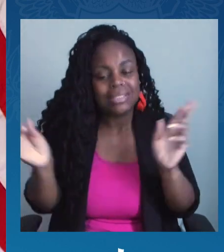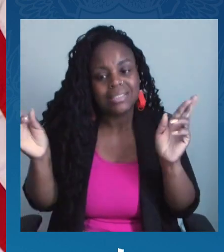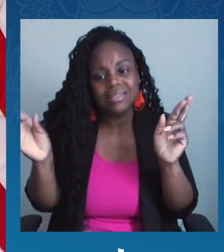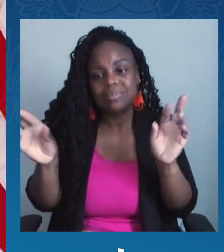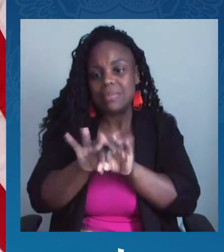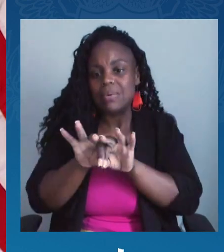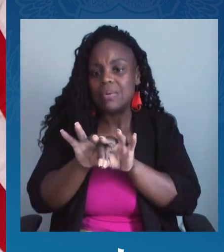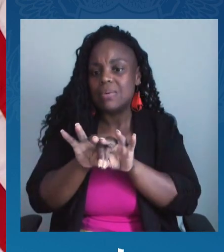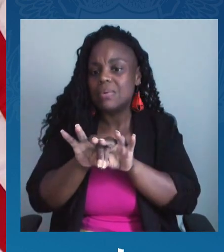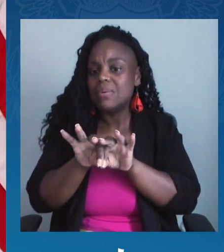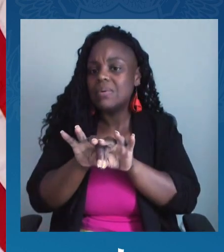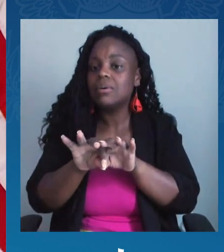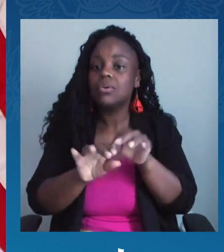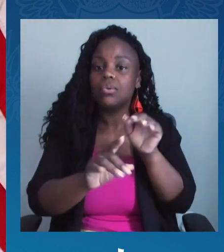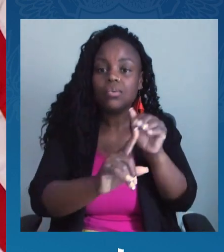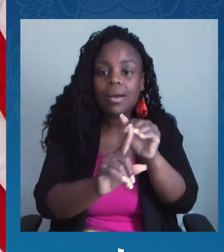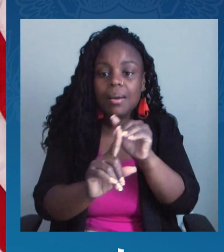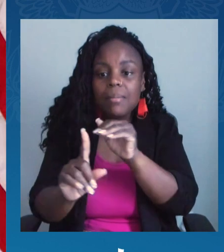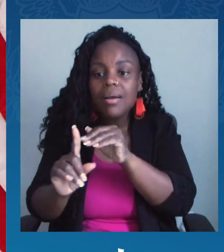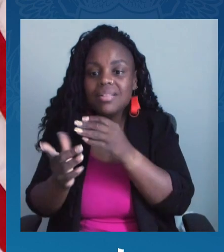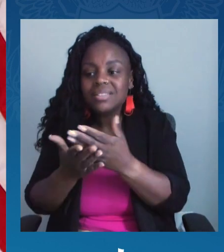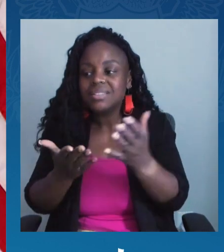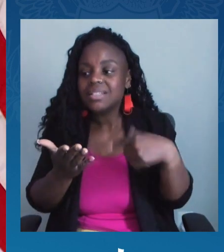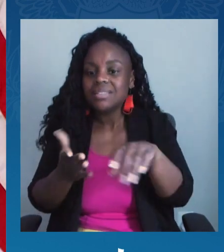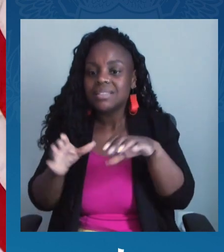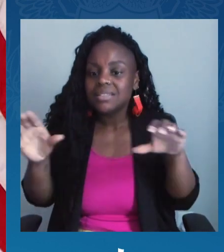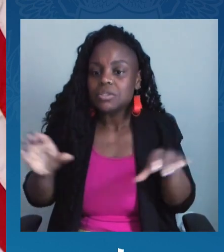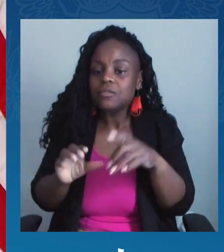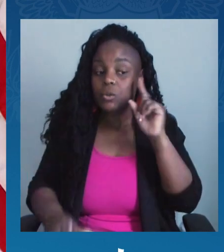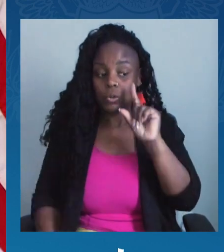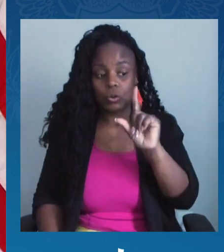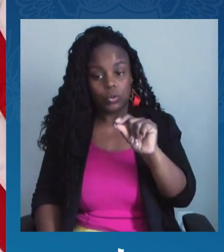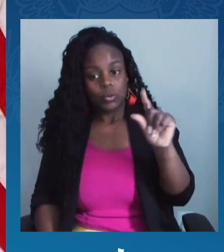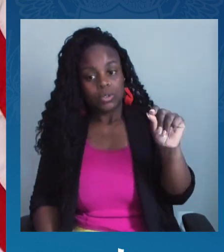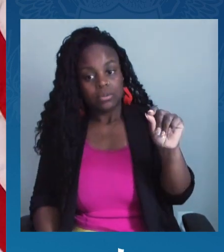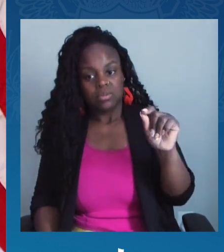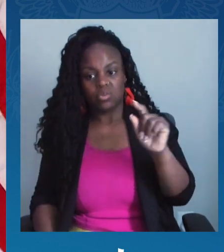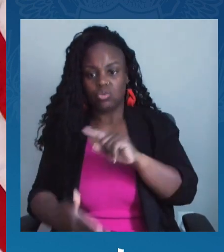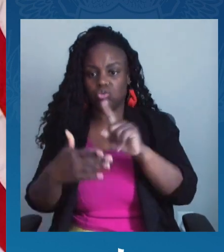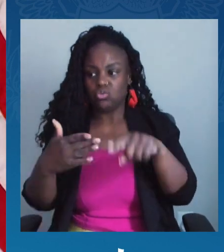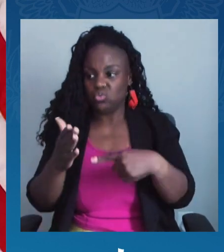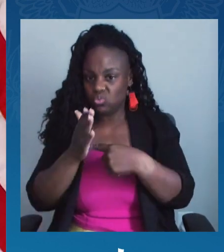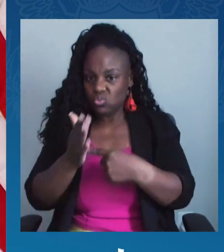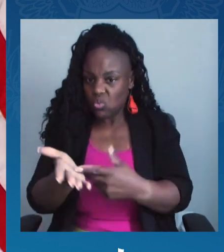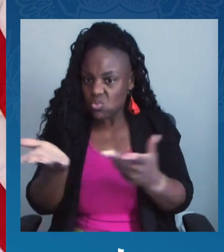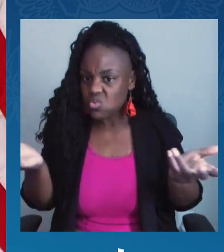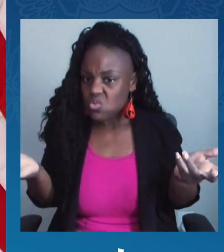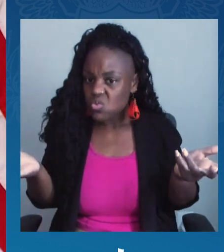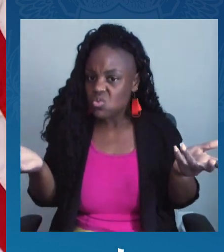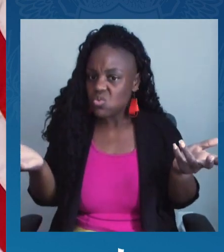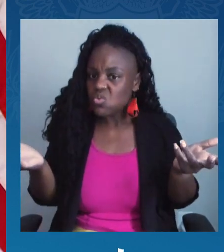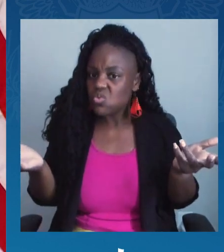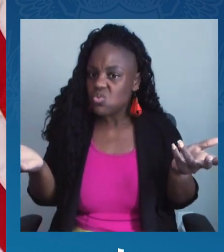of what they did in 2020 and what it resulted in. I didn't even mention as a proud graduate of an HBCU,